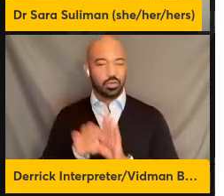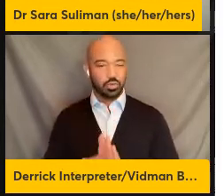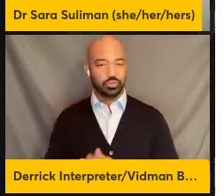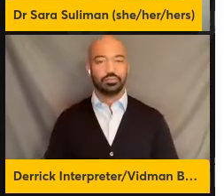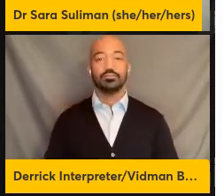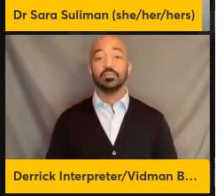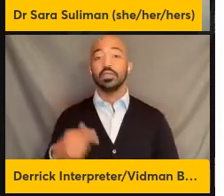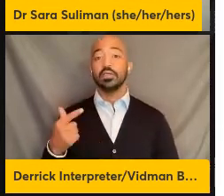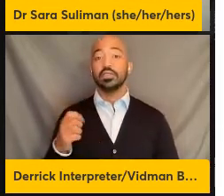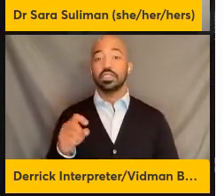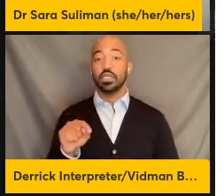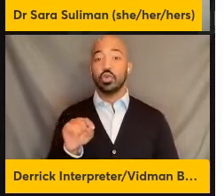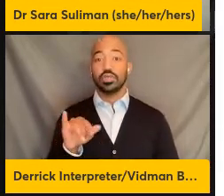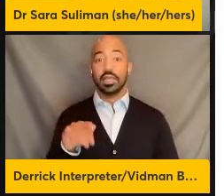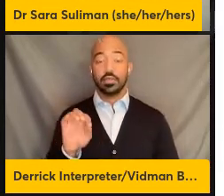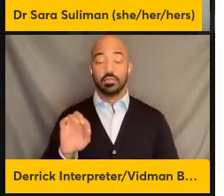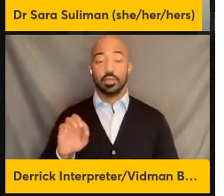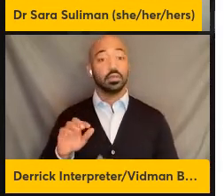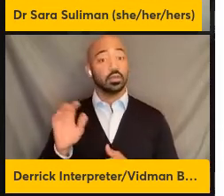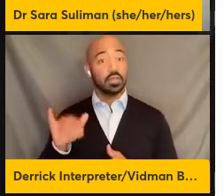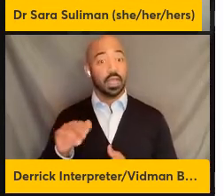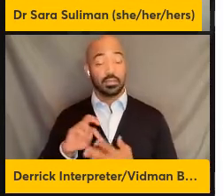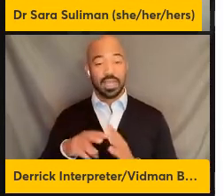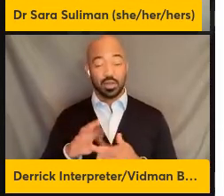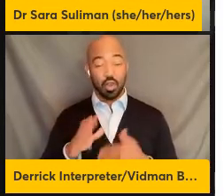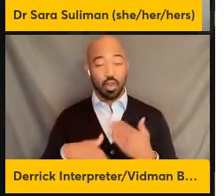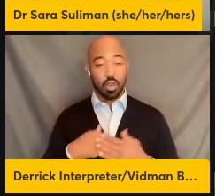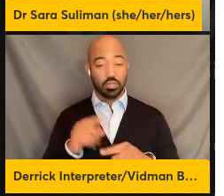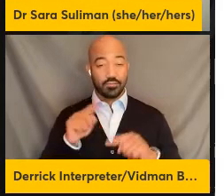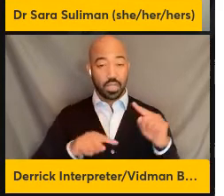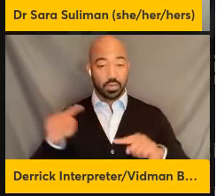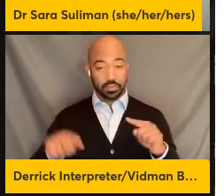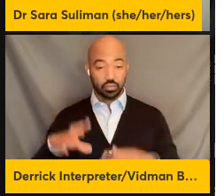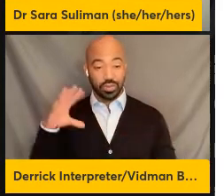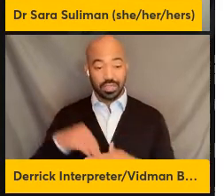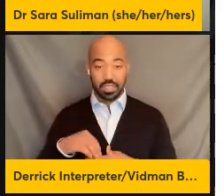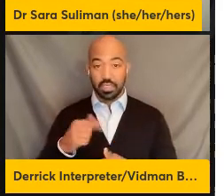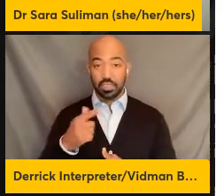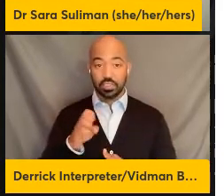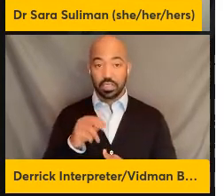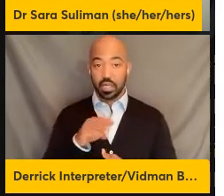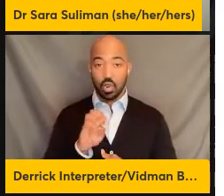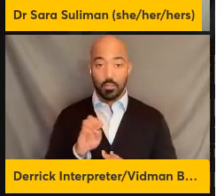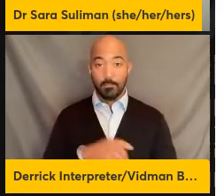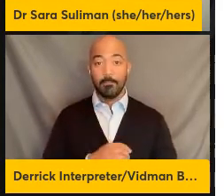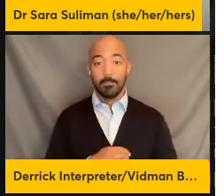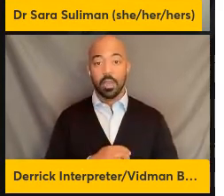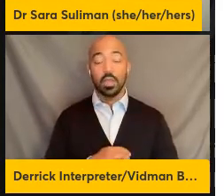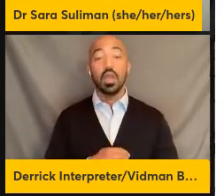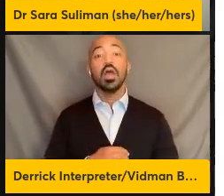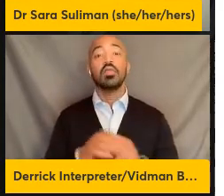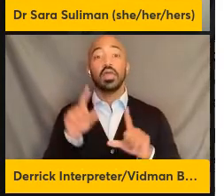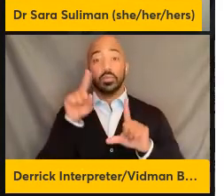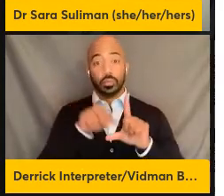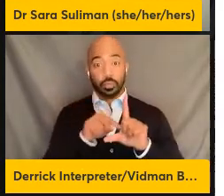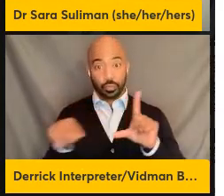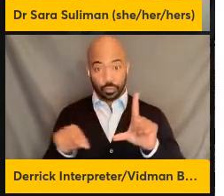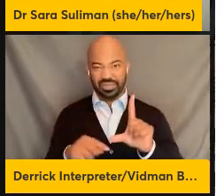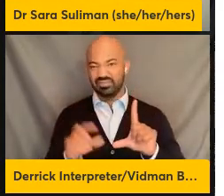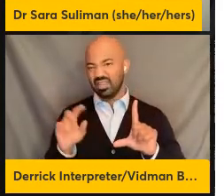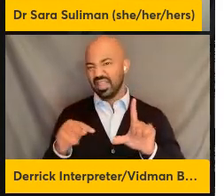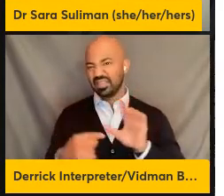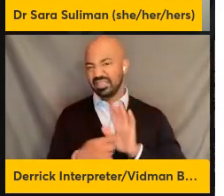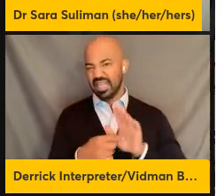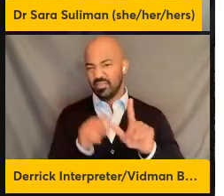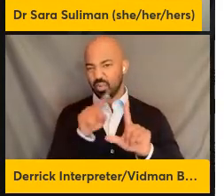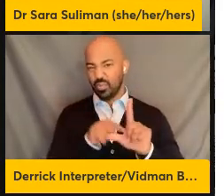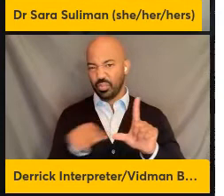individual so you profile all the variants in the genome. And what you'd like to see, this is an example where allele a for